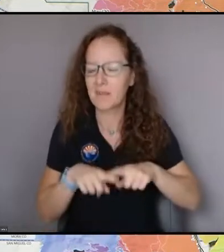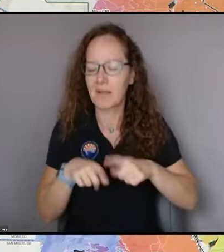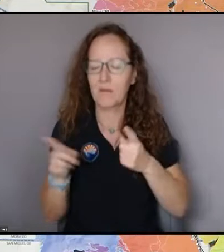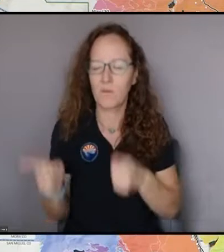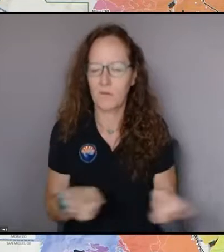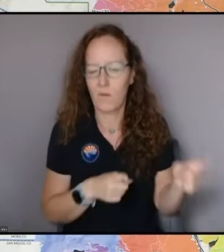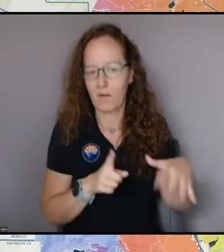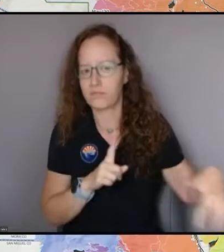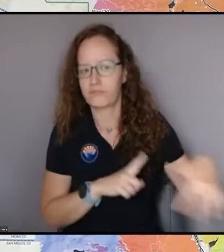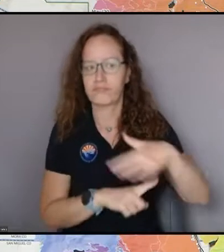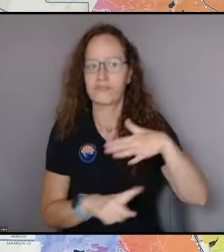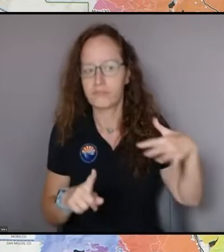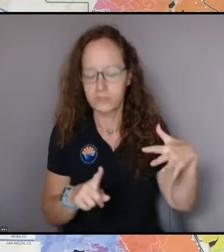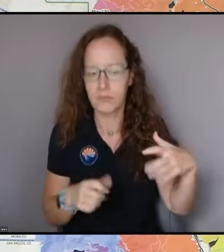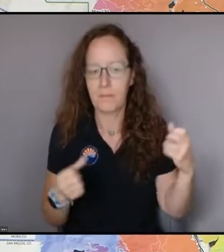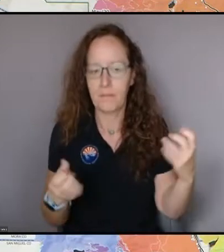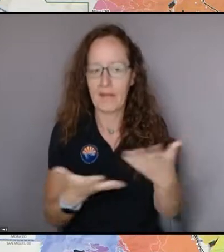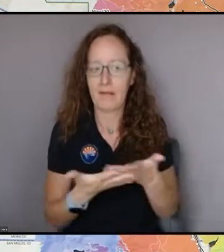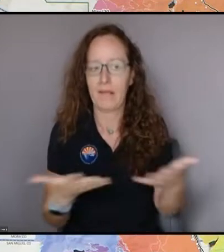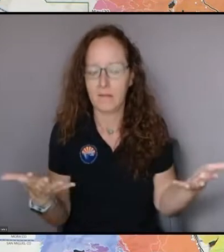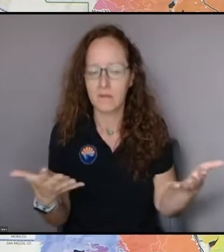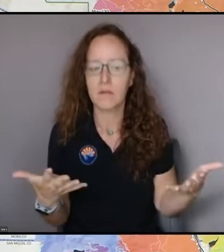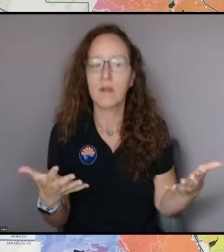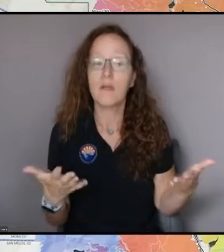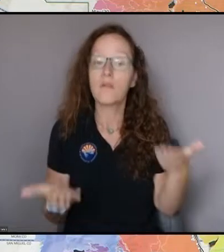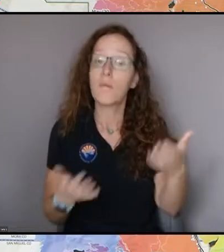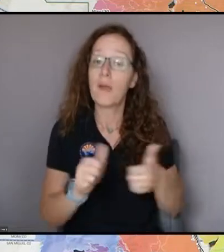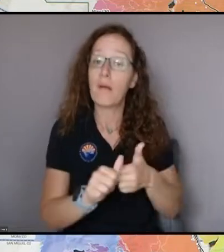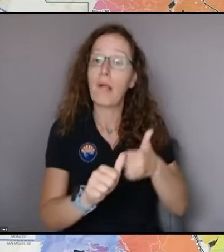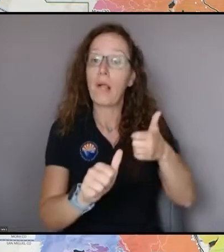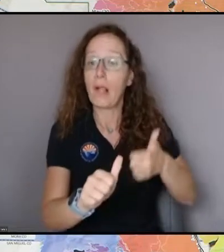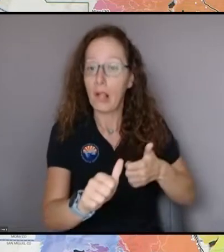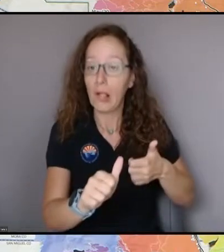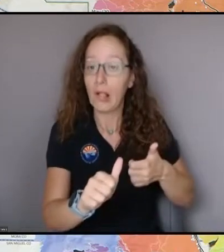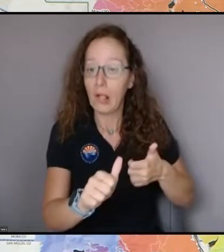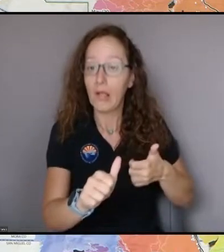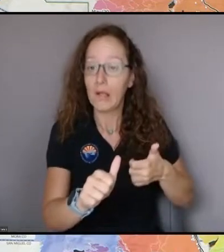could be a point in time when that delay, you know, it